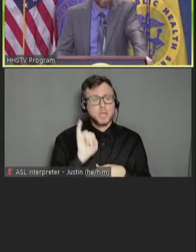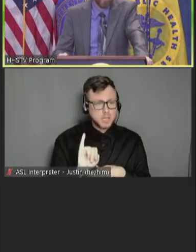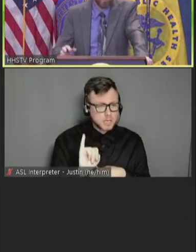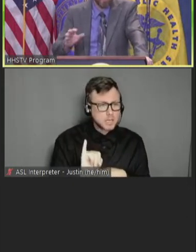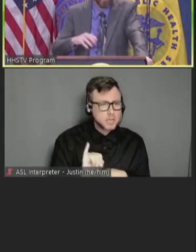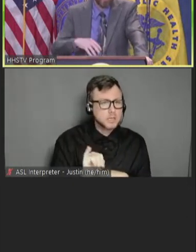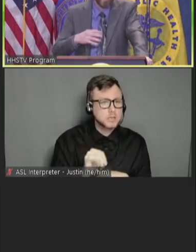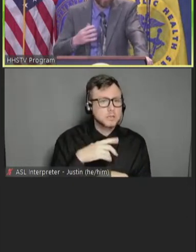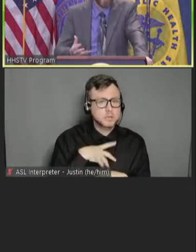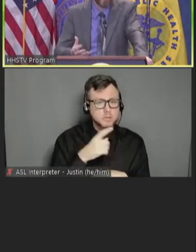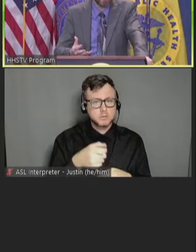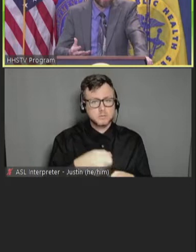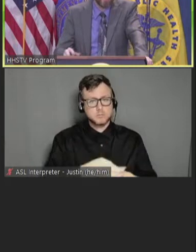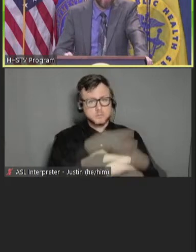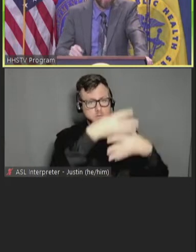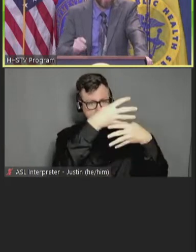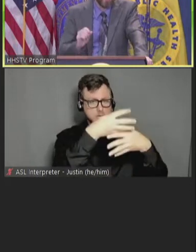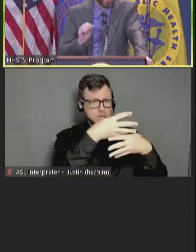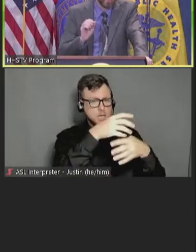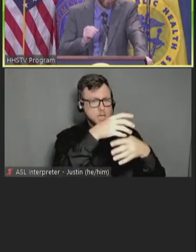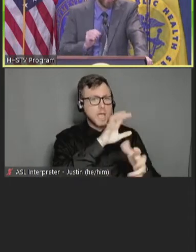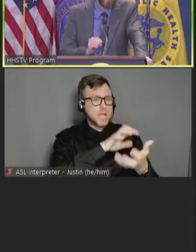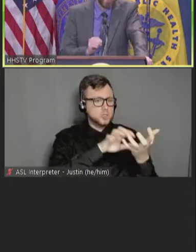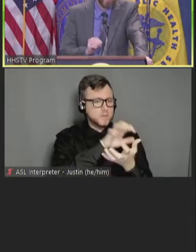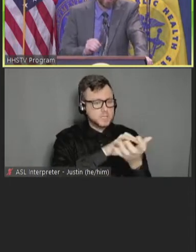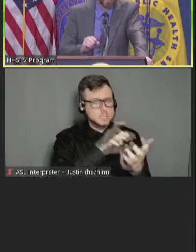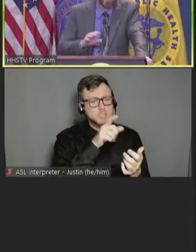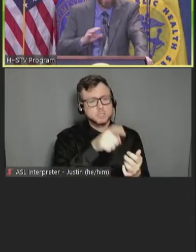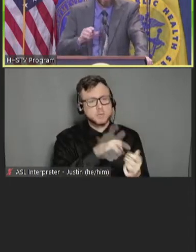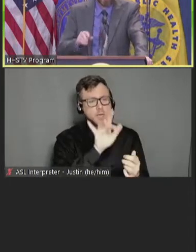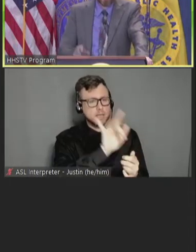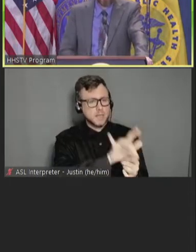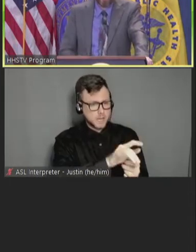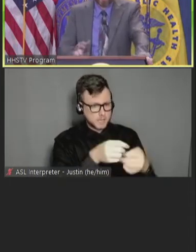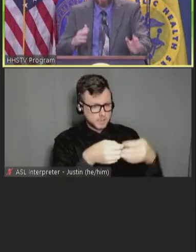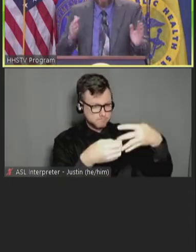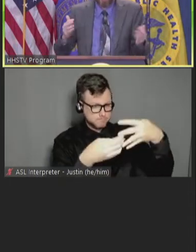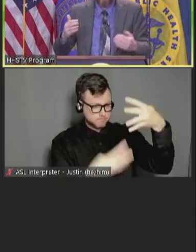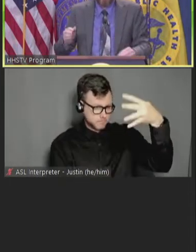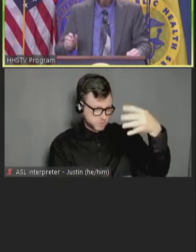you pull up a number of adjuvants. If you click on the adjuvant, you get this product sheet. What's